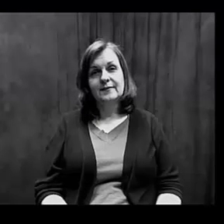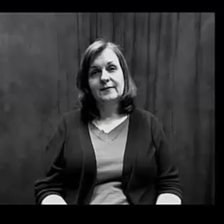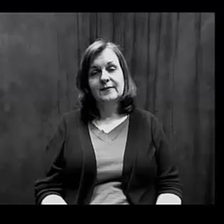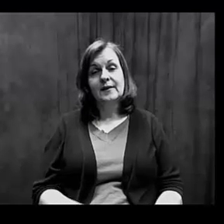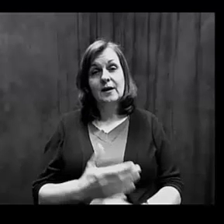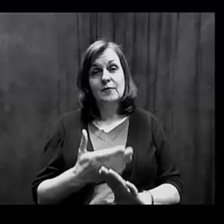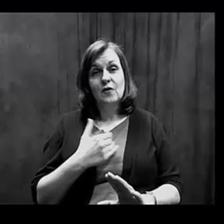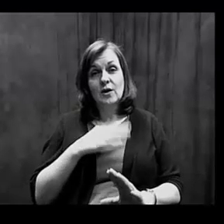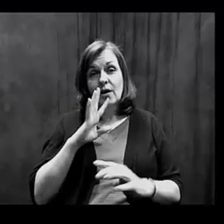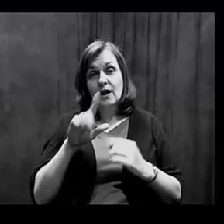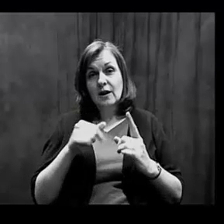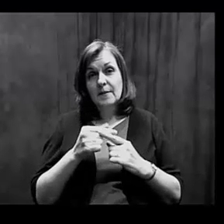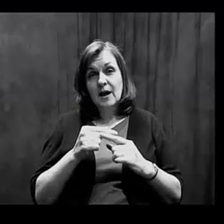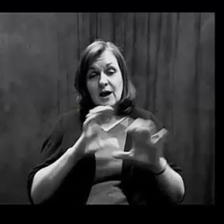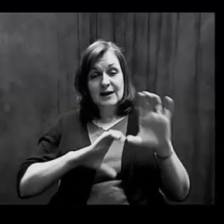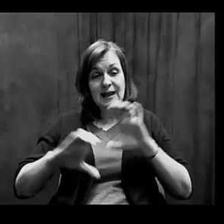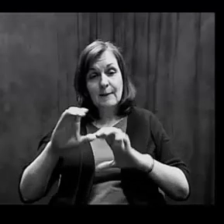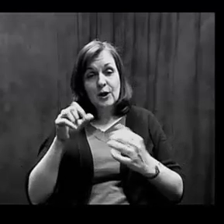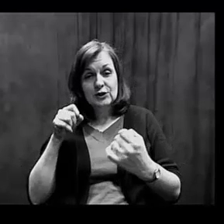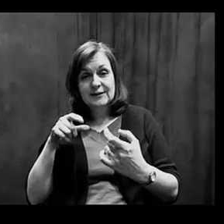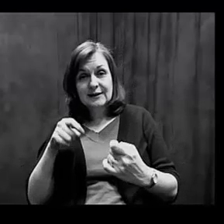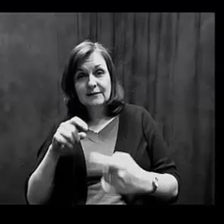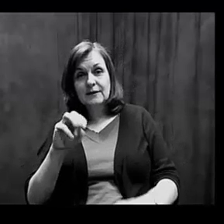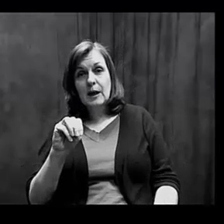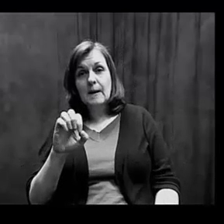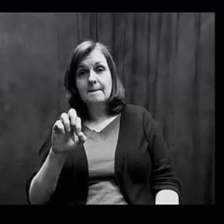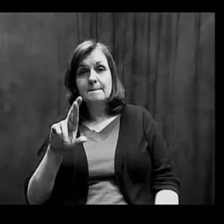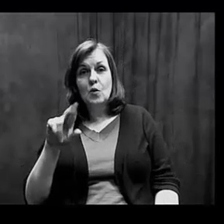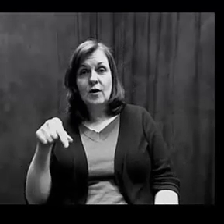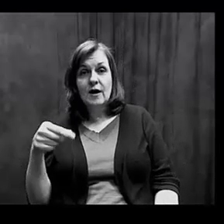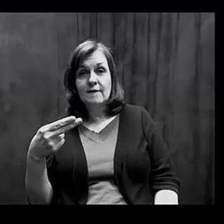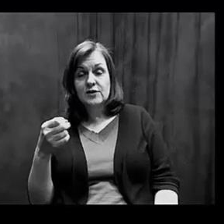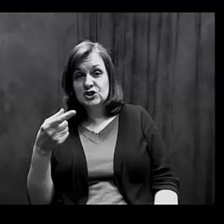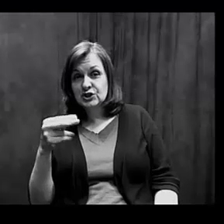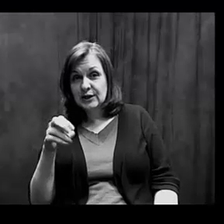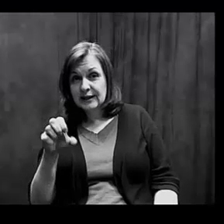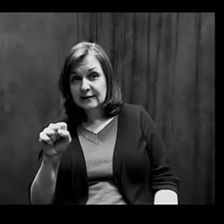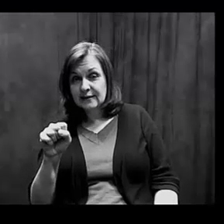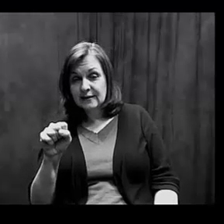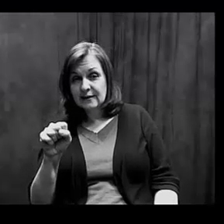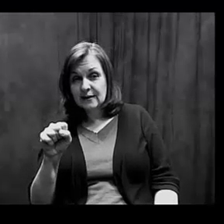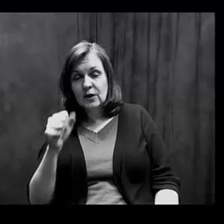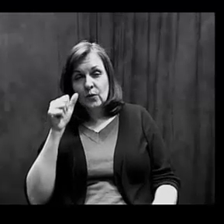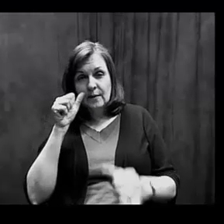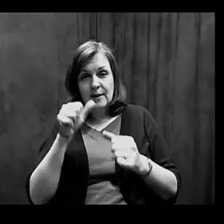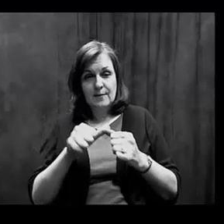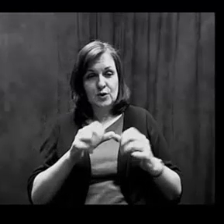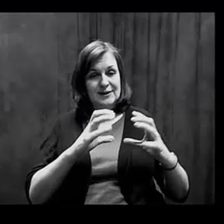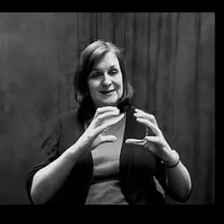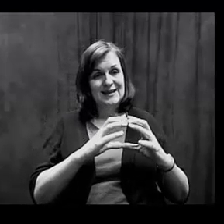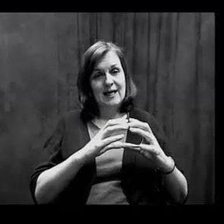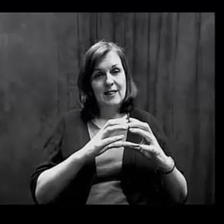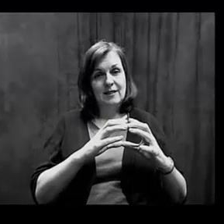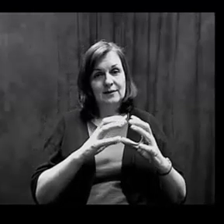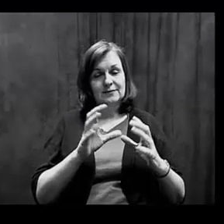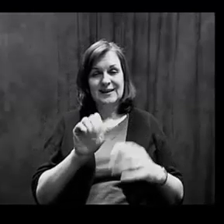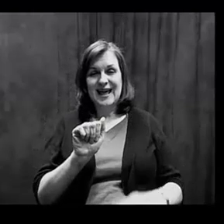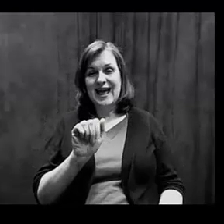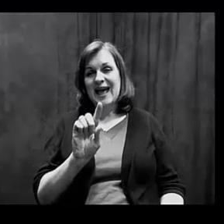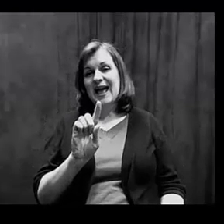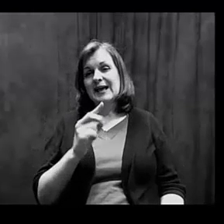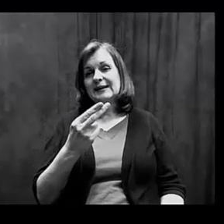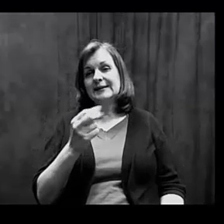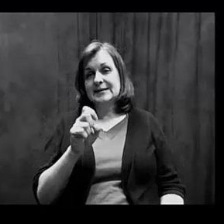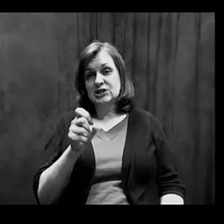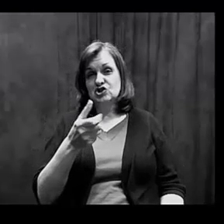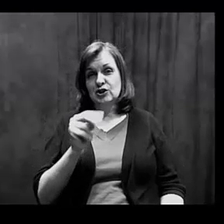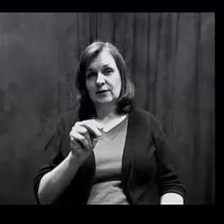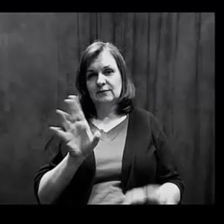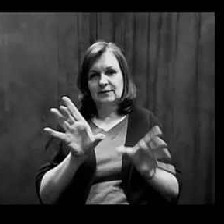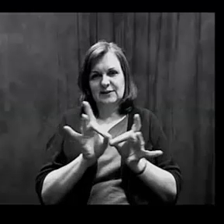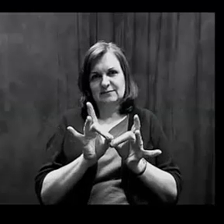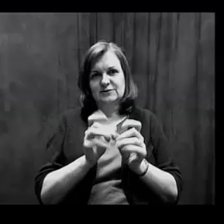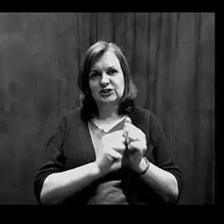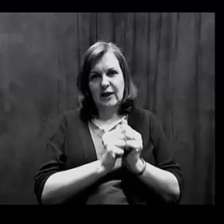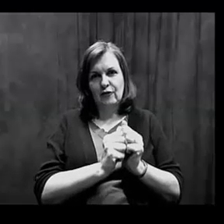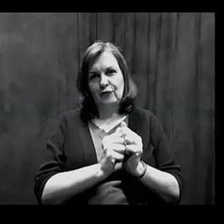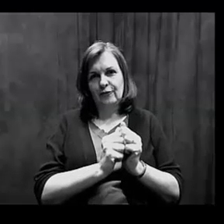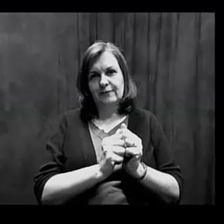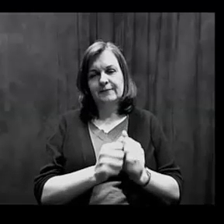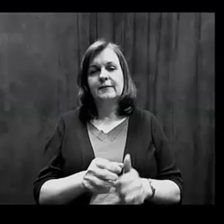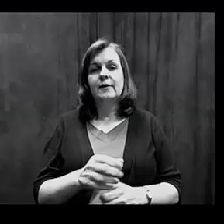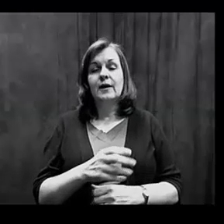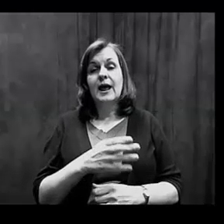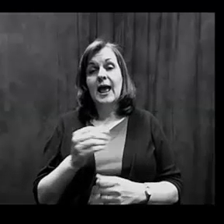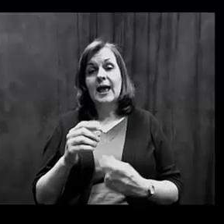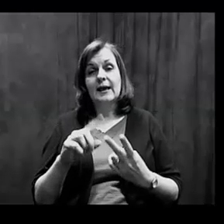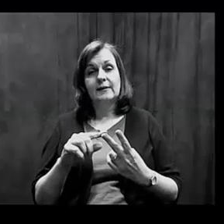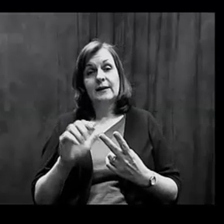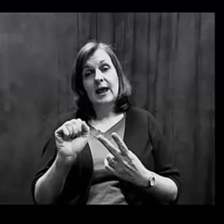before we talk about chemical signaling and morphogens we need to keep in mind that cell adhesion